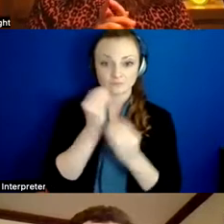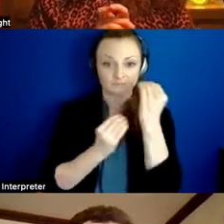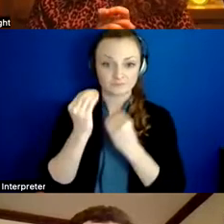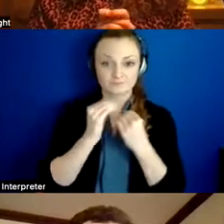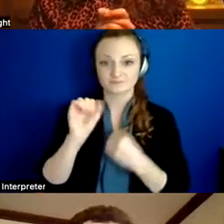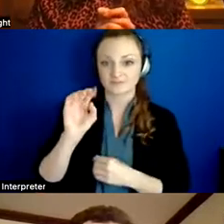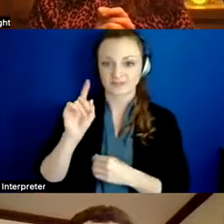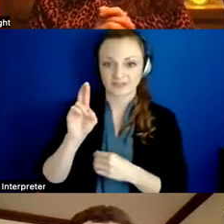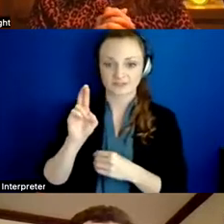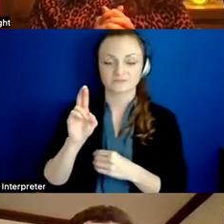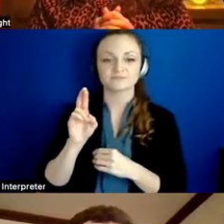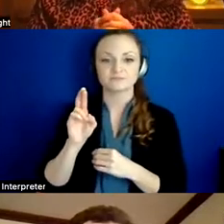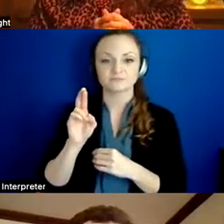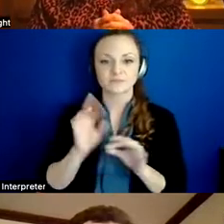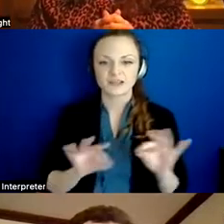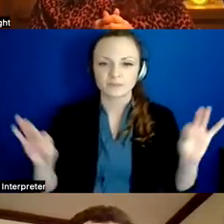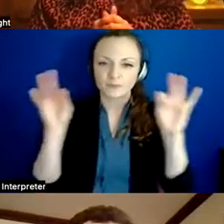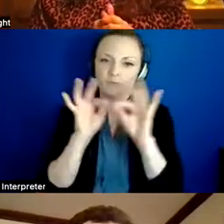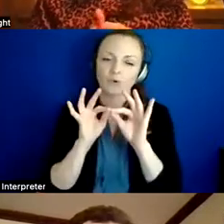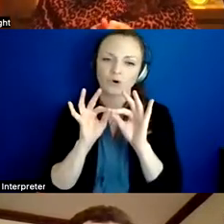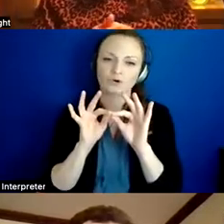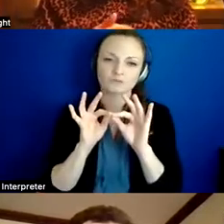important part of the service called the 4 Questions.